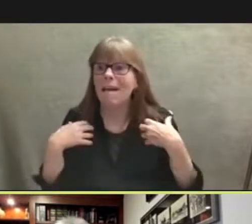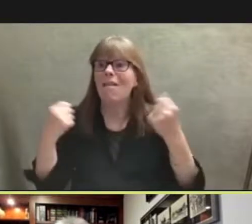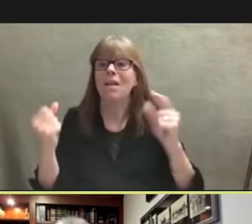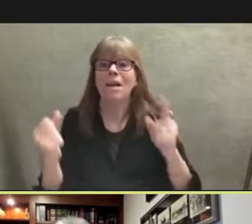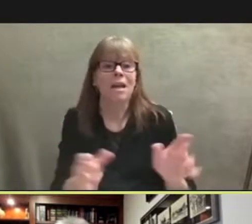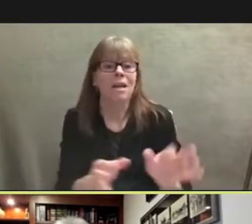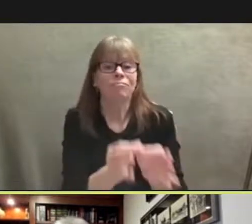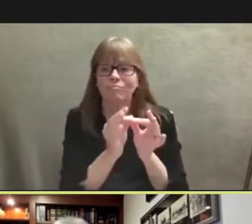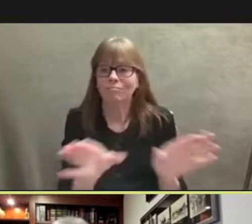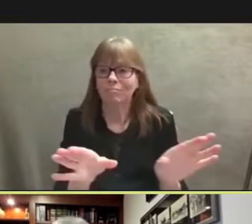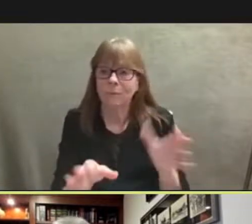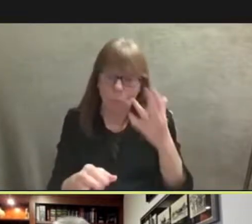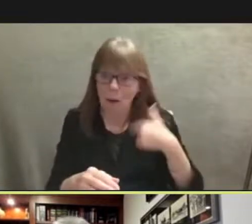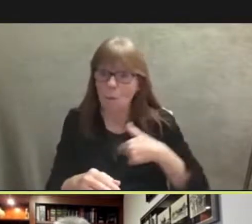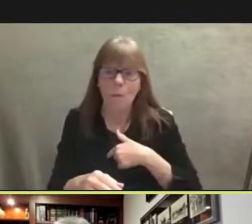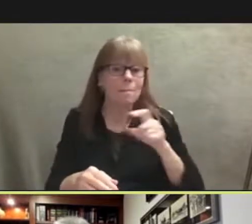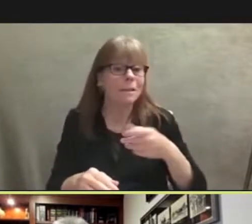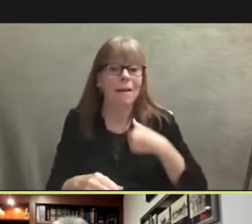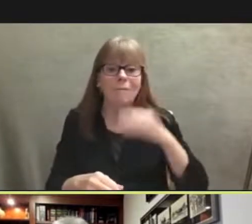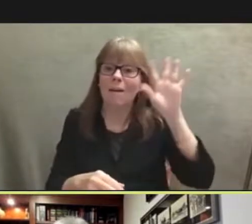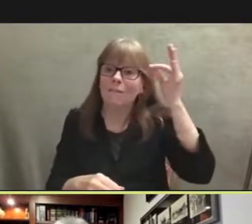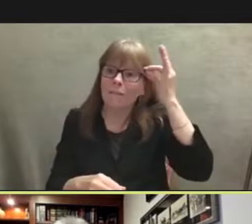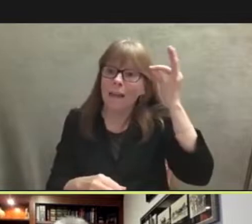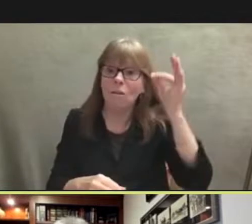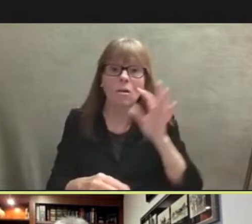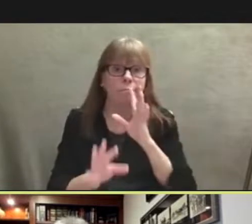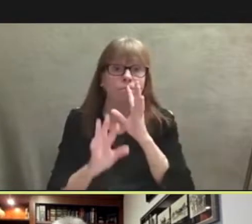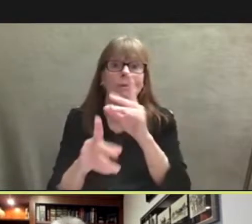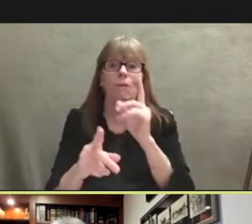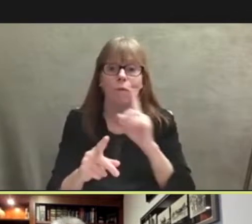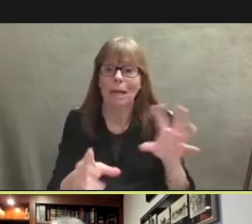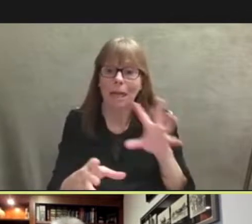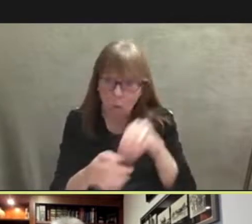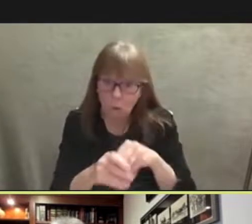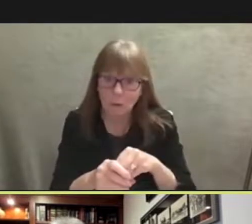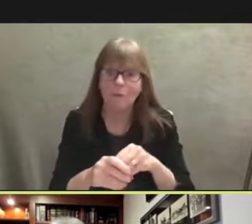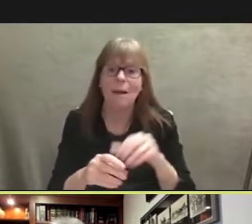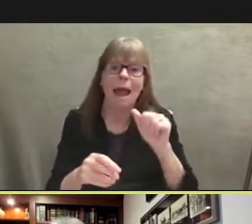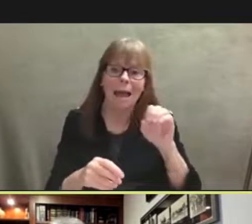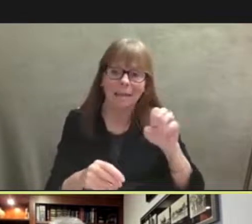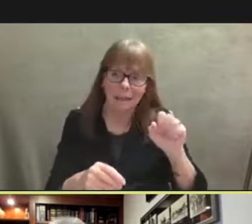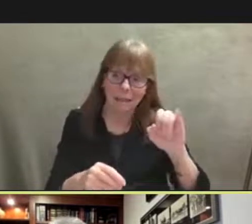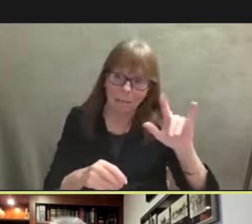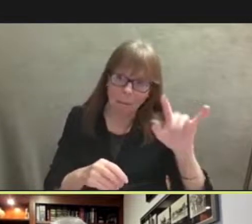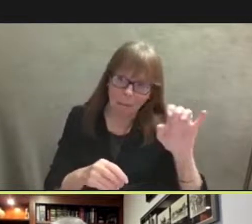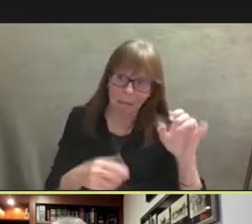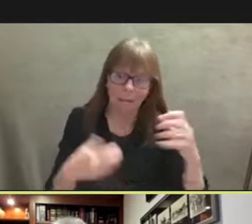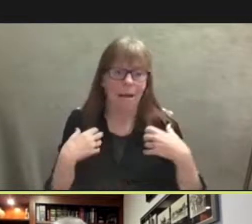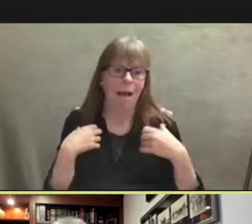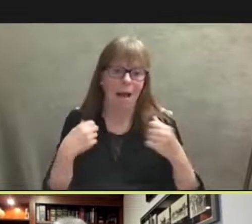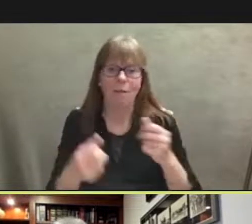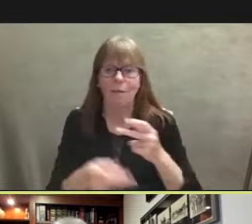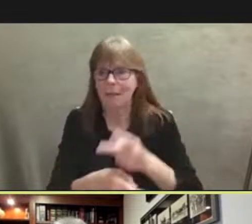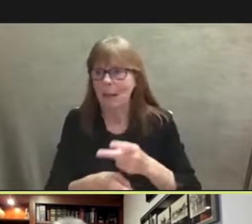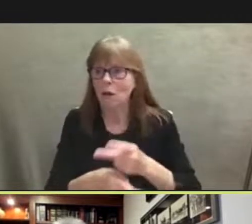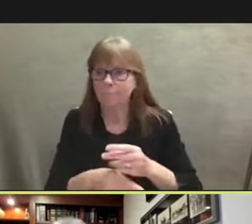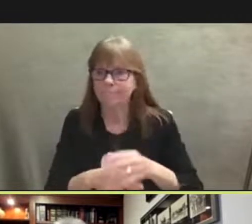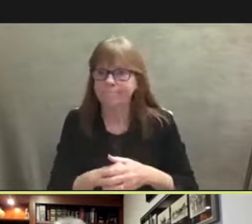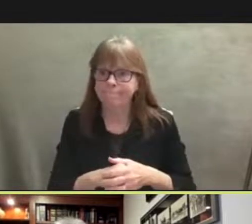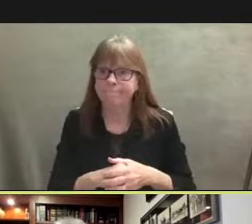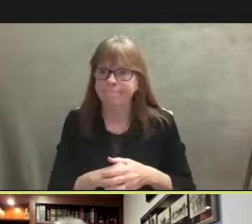as a federal voice for inclusive and accessible healthcare.